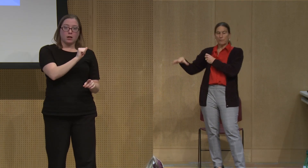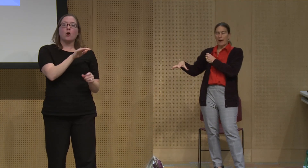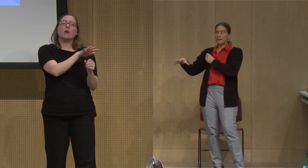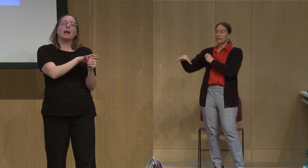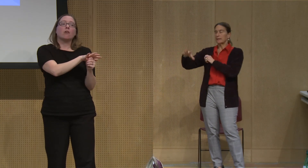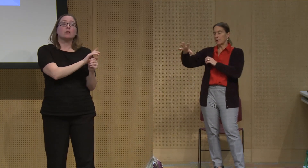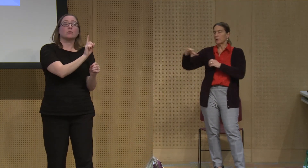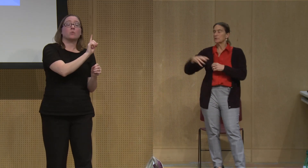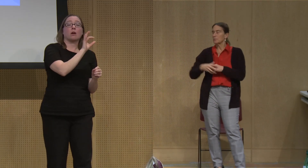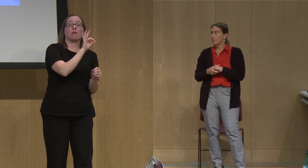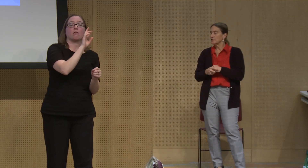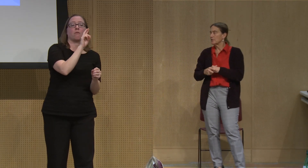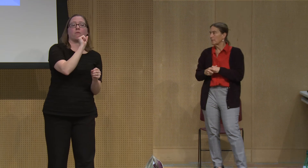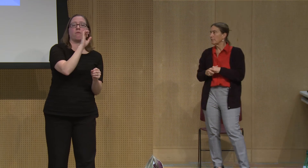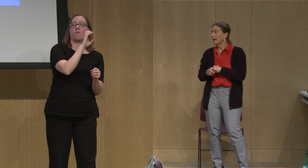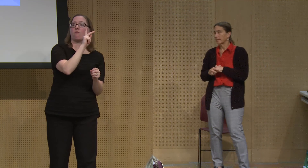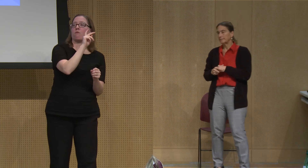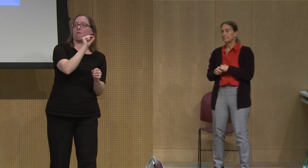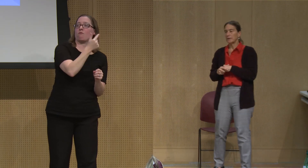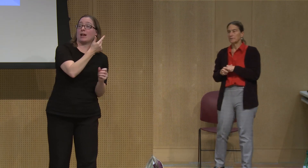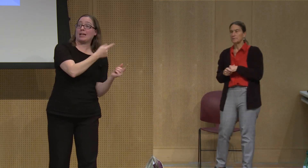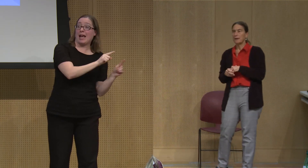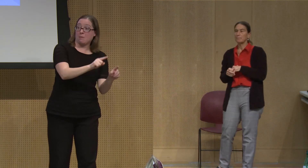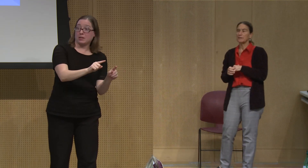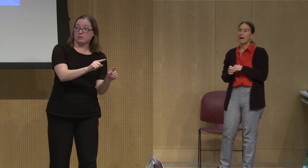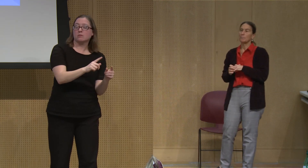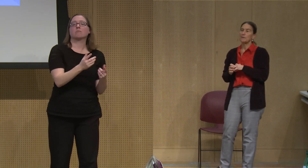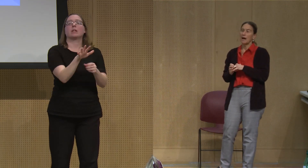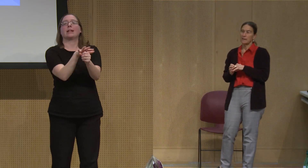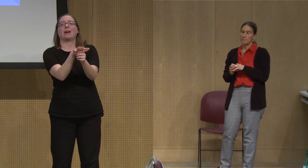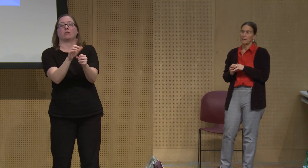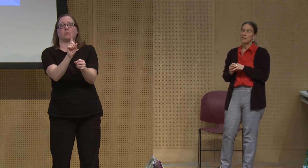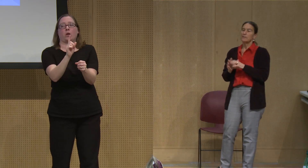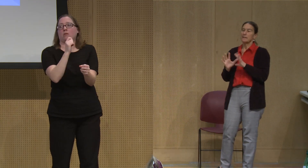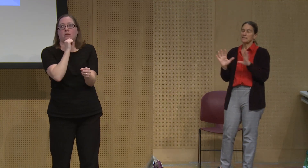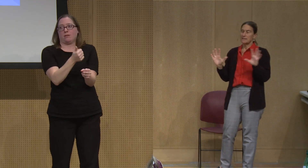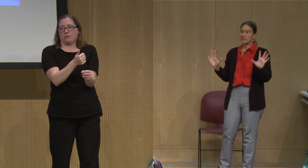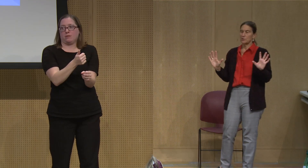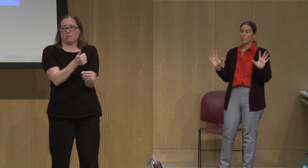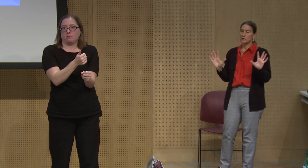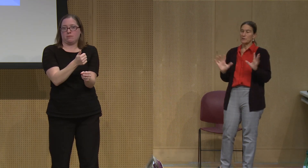AND AREAS WHERE THERE'S NOT FRACKING TO BE ABLE TO HELP DOCUMENT THE EXTENT TO WHICH NOT ONLY ARE